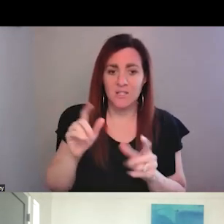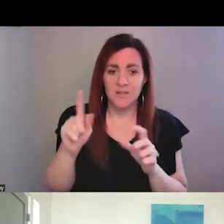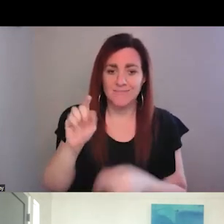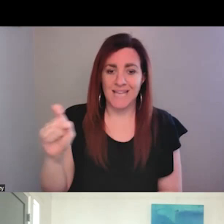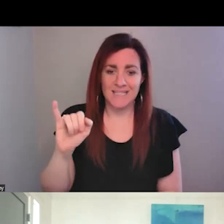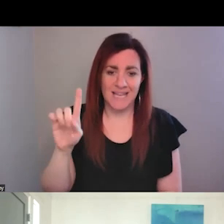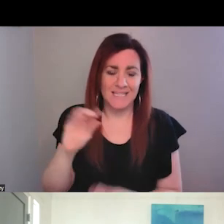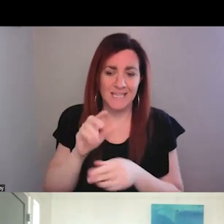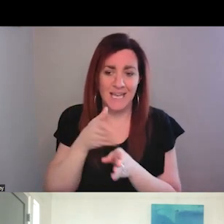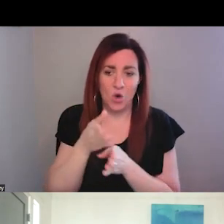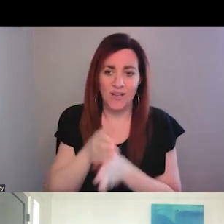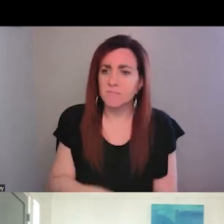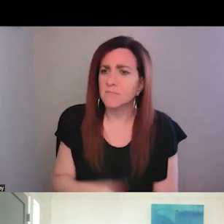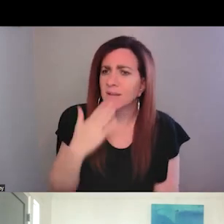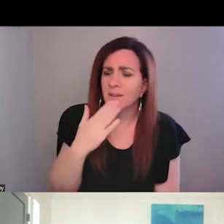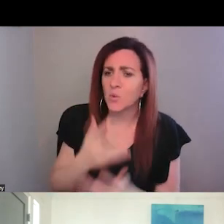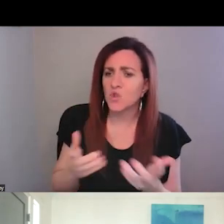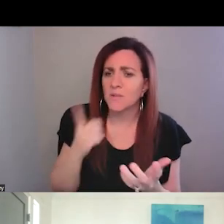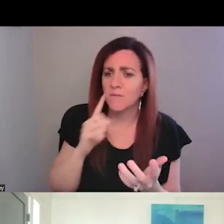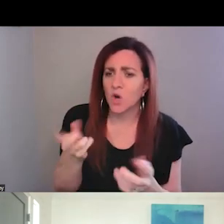THANK YOU TO SO MUCH FOR HOPPING ON WITH ME, RON.